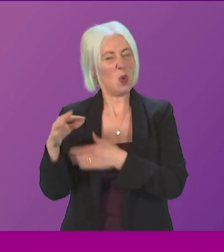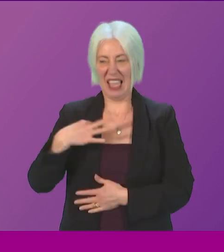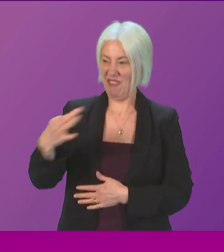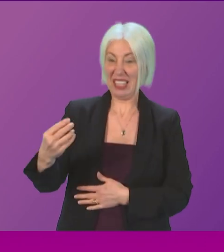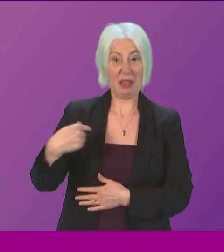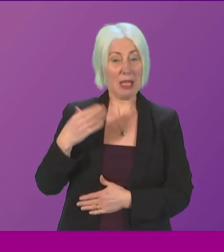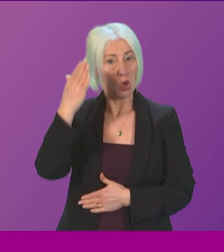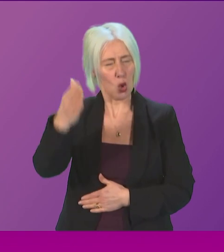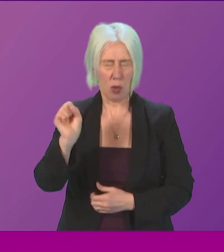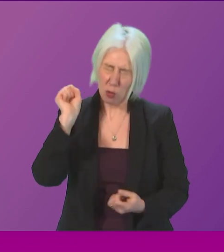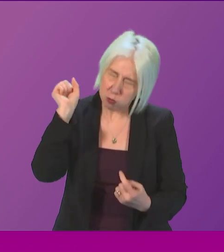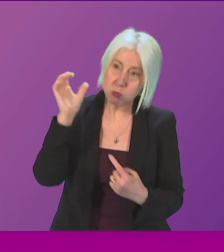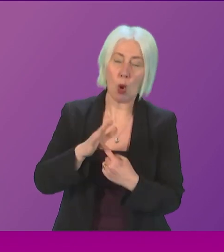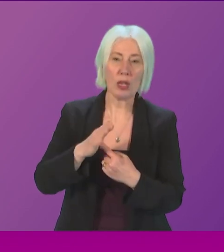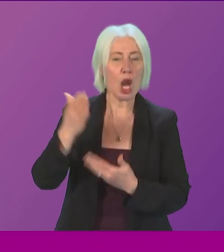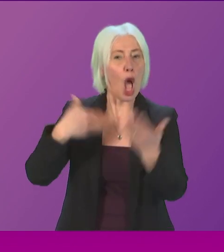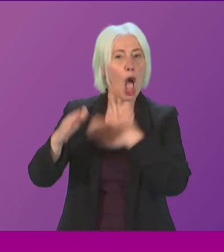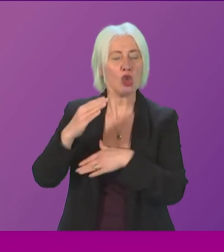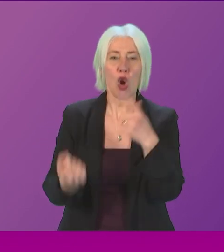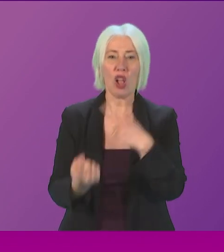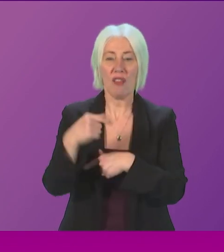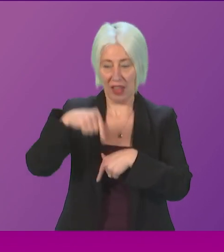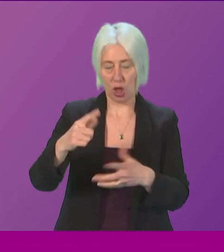the most important historical event in the UK of our age.